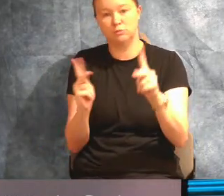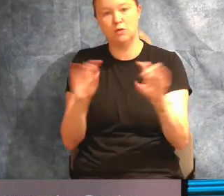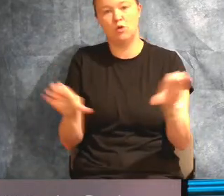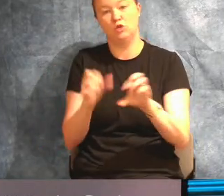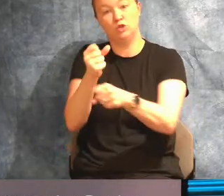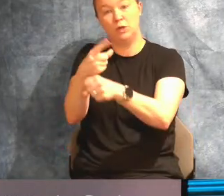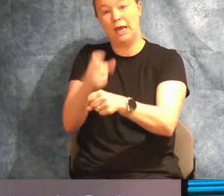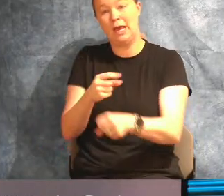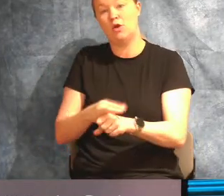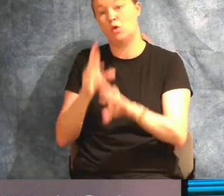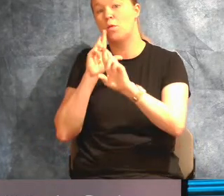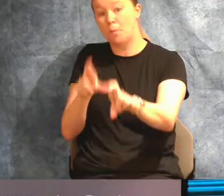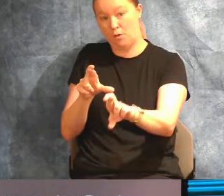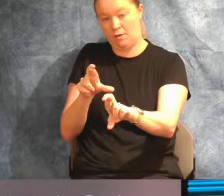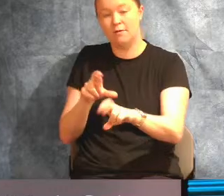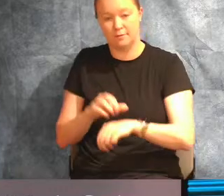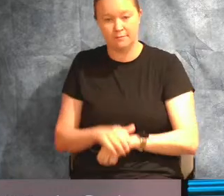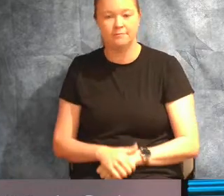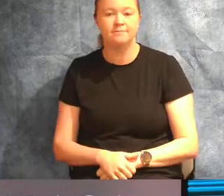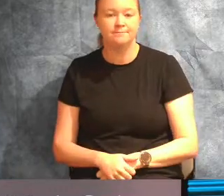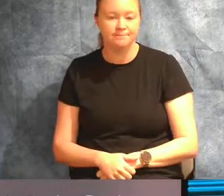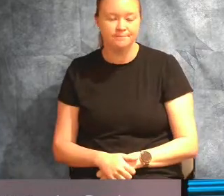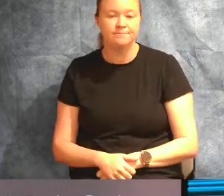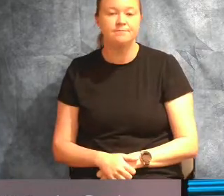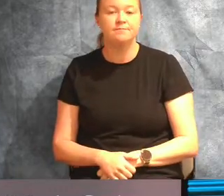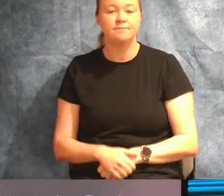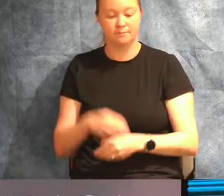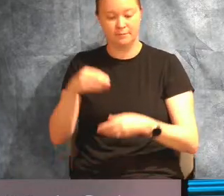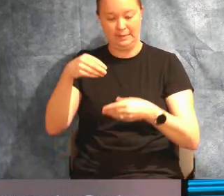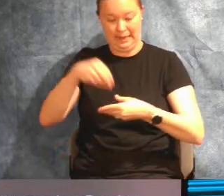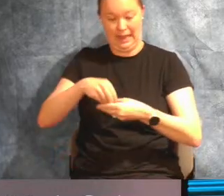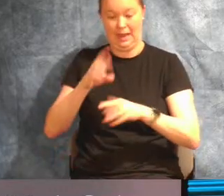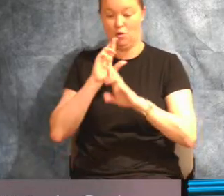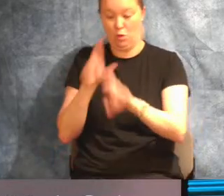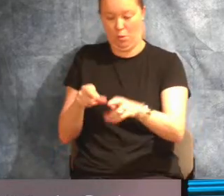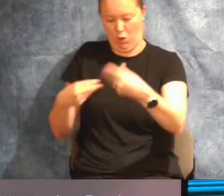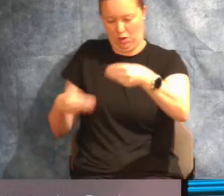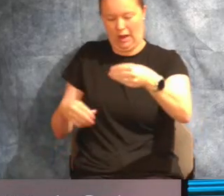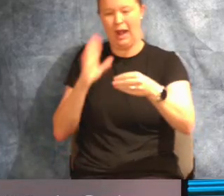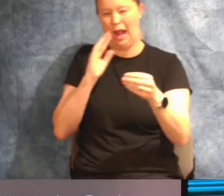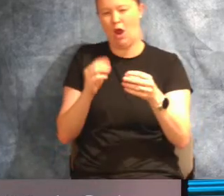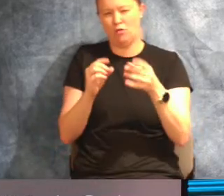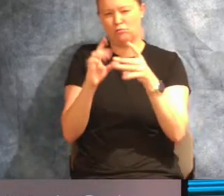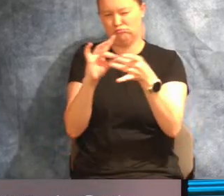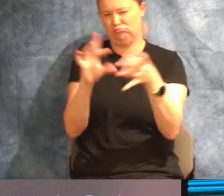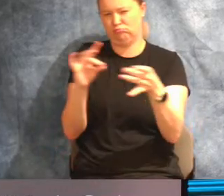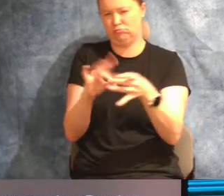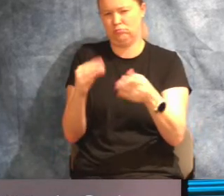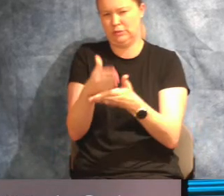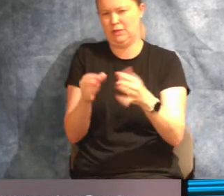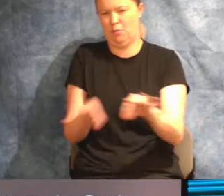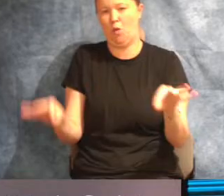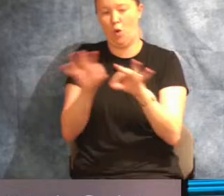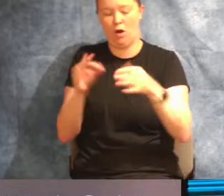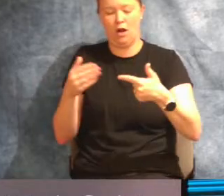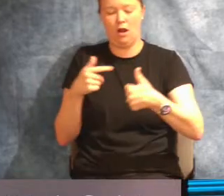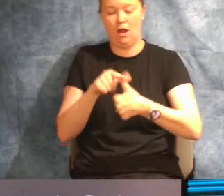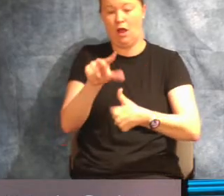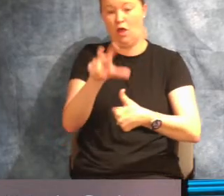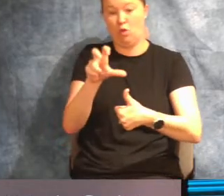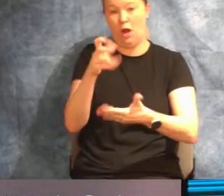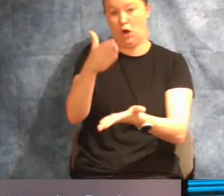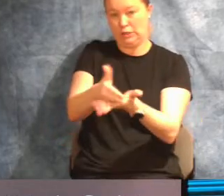report. and in the annual report I'll give you some of the highlights. we have 300 stops that